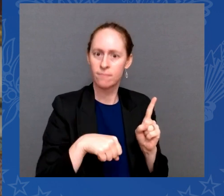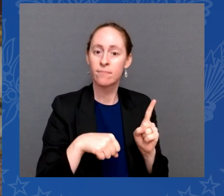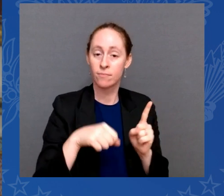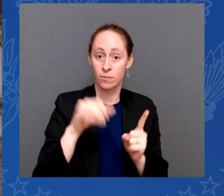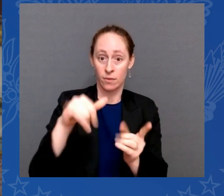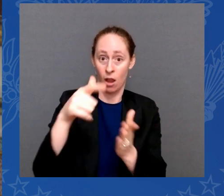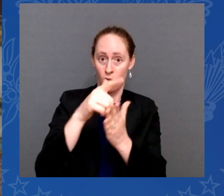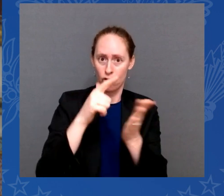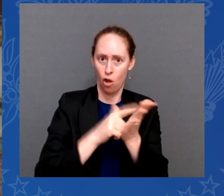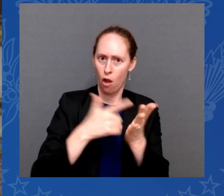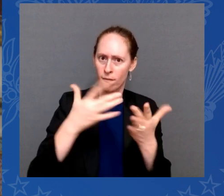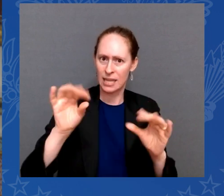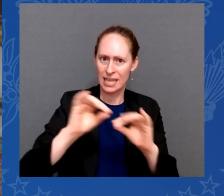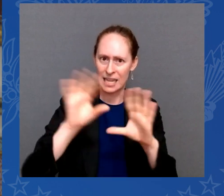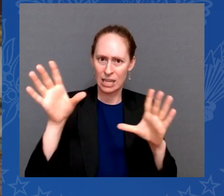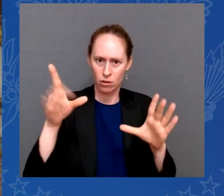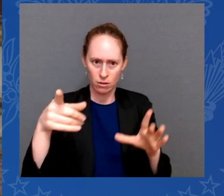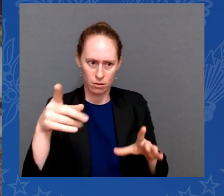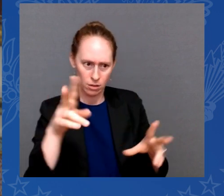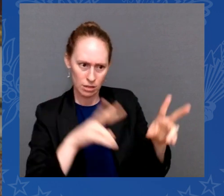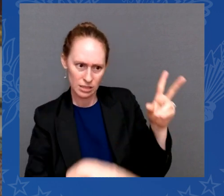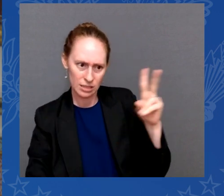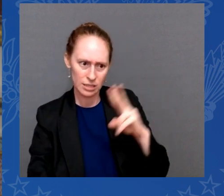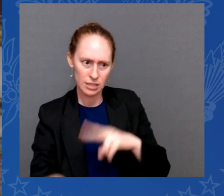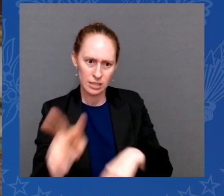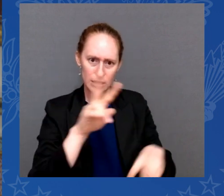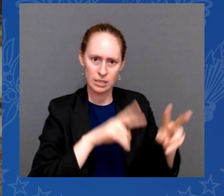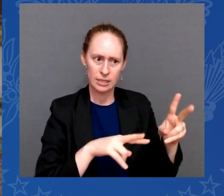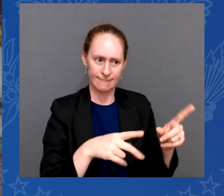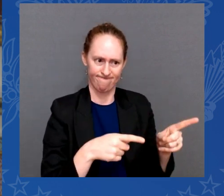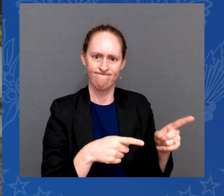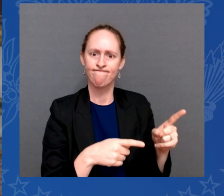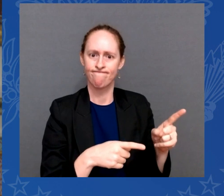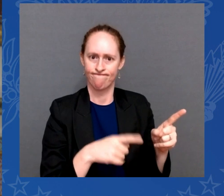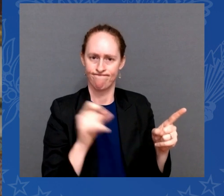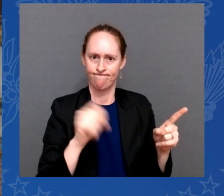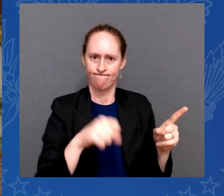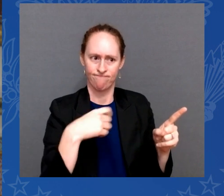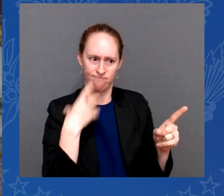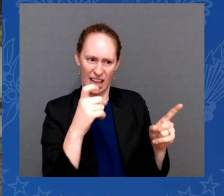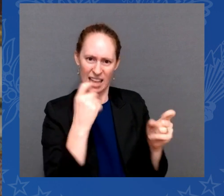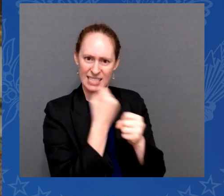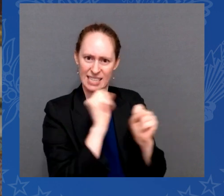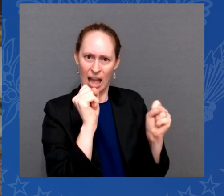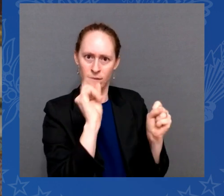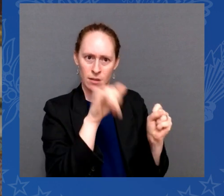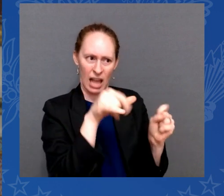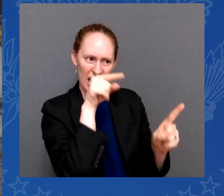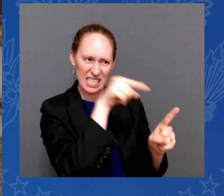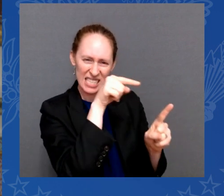to stabilize a patient, including abortion care if that's the treatment that the provider prescribes.